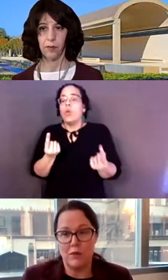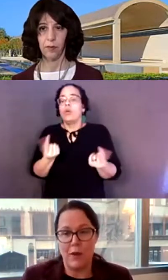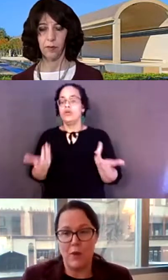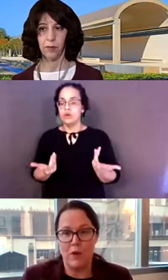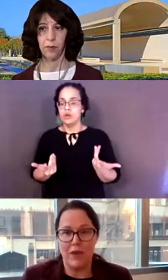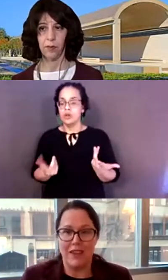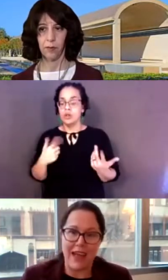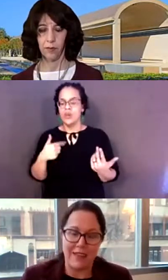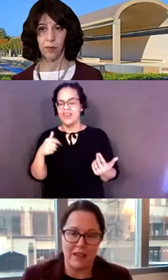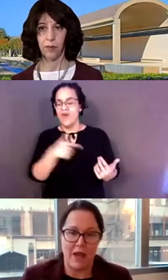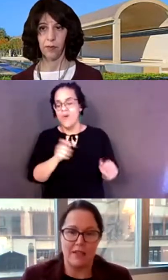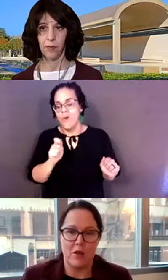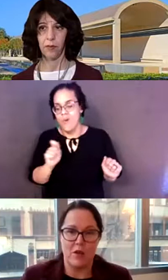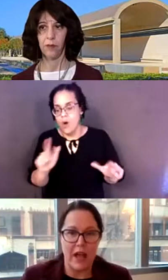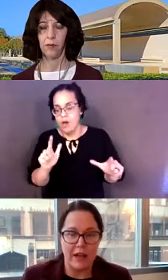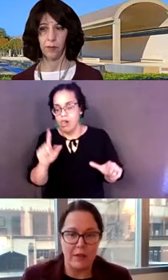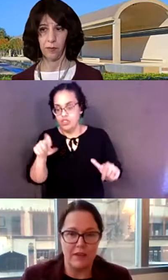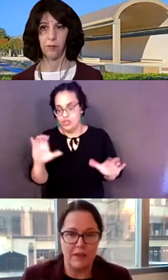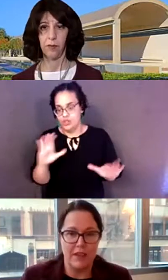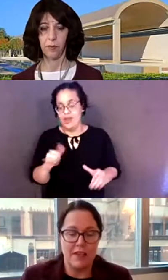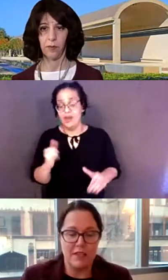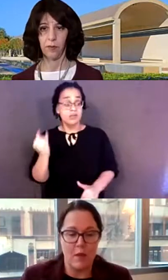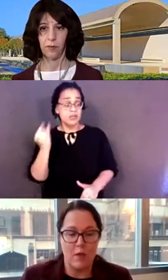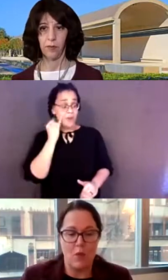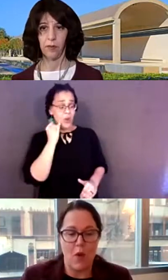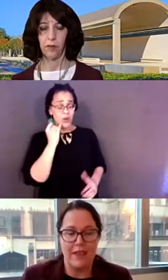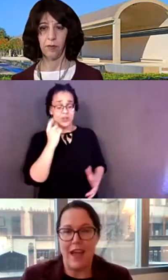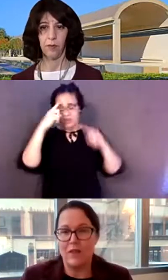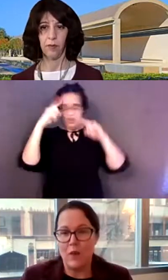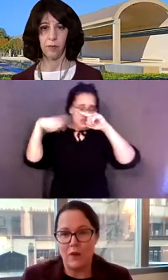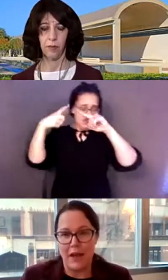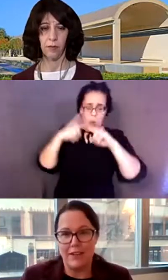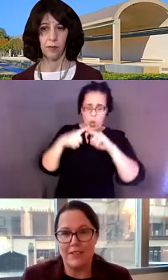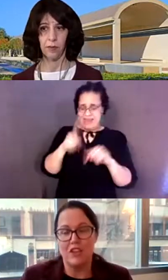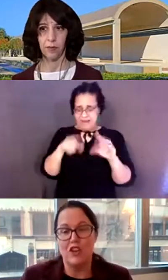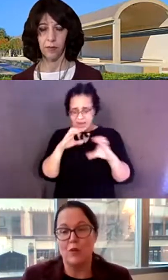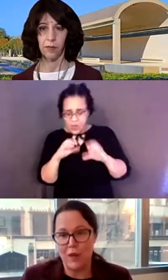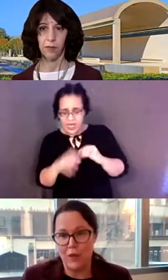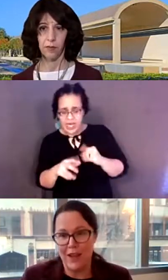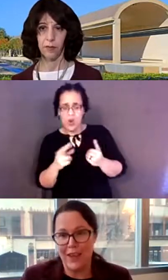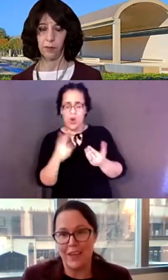way when we lack that capacity or we're not able to say what we want, everyone